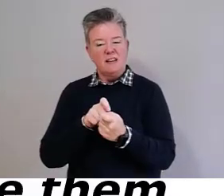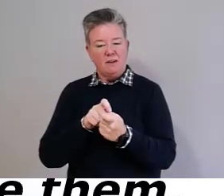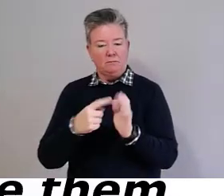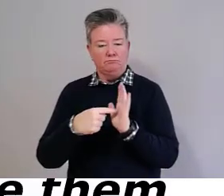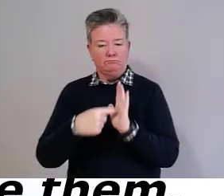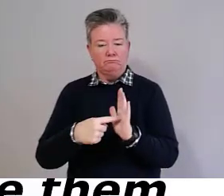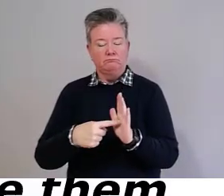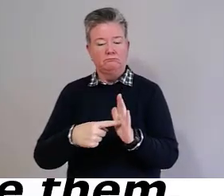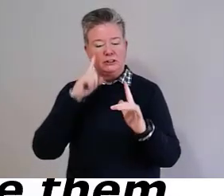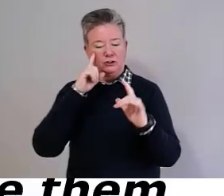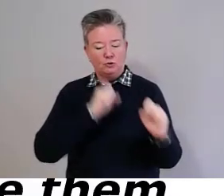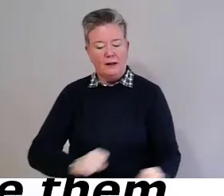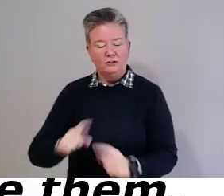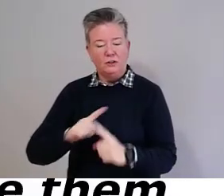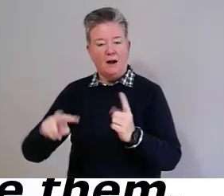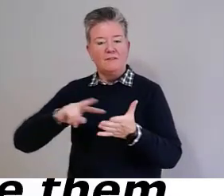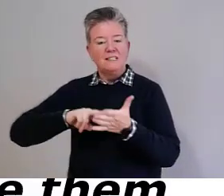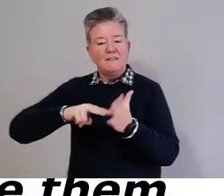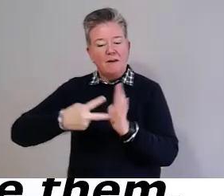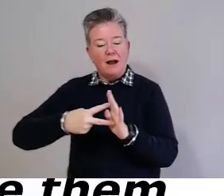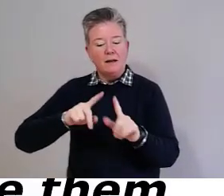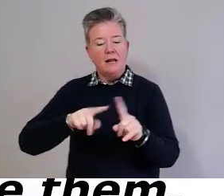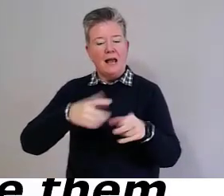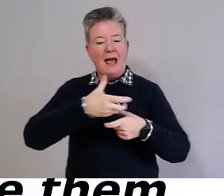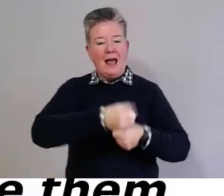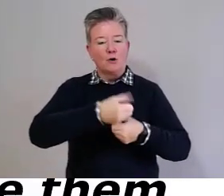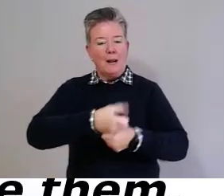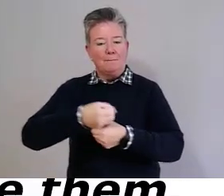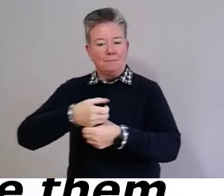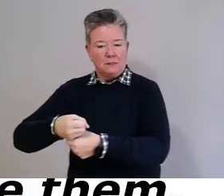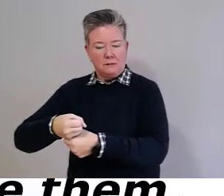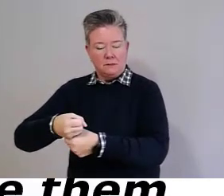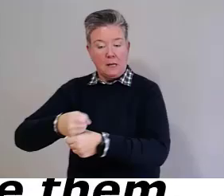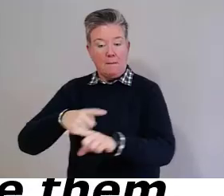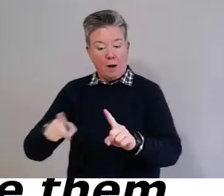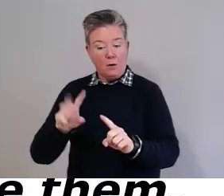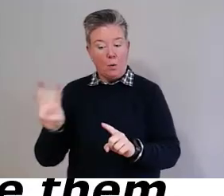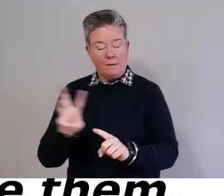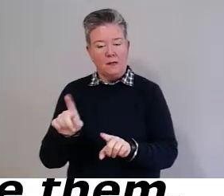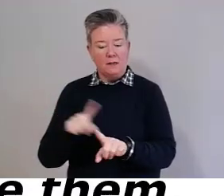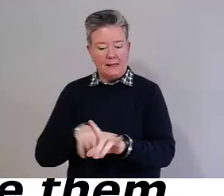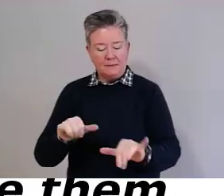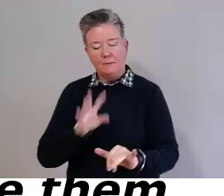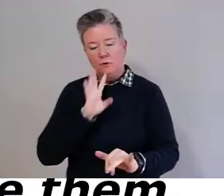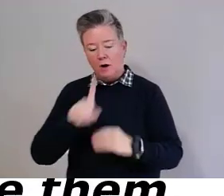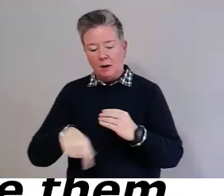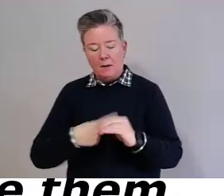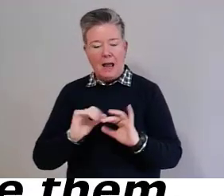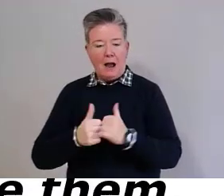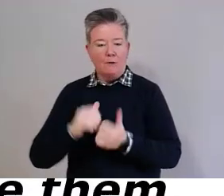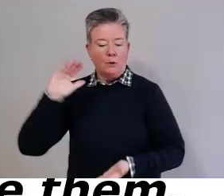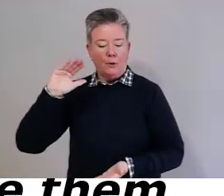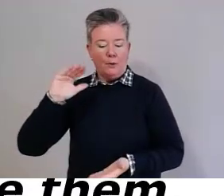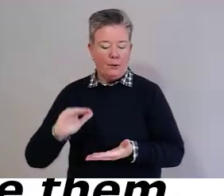the strategy of defining acronyms, but their website also talks about reducing the mental load